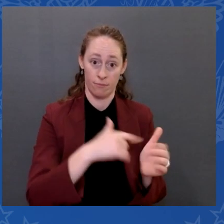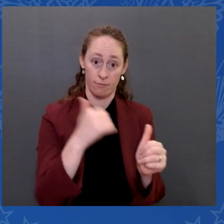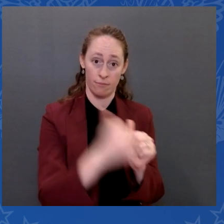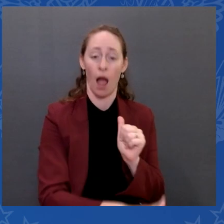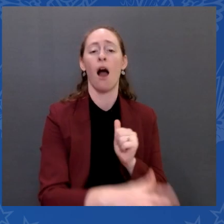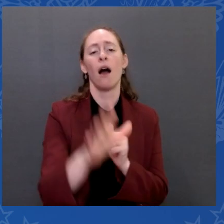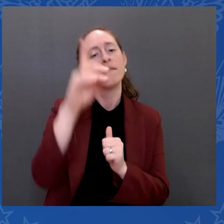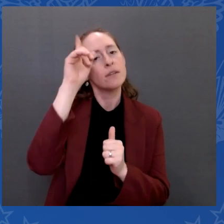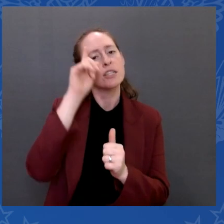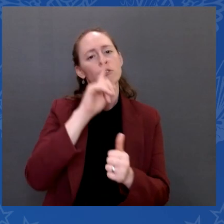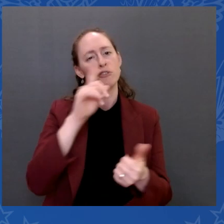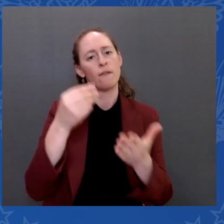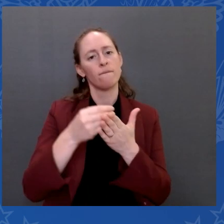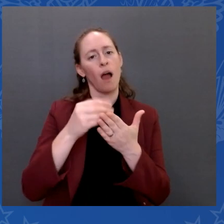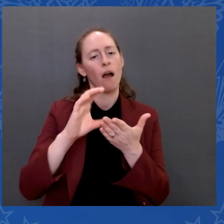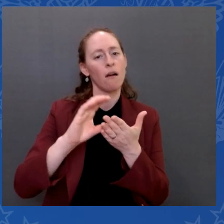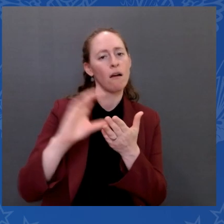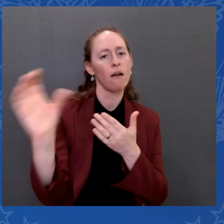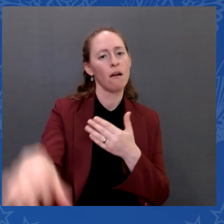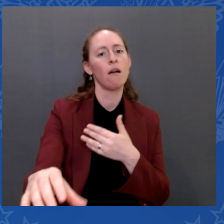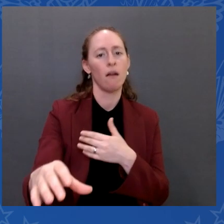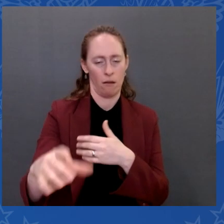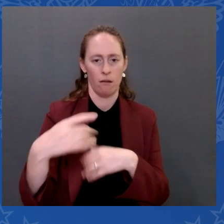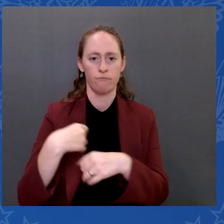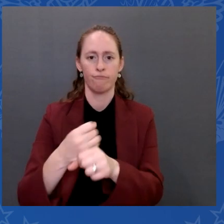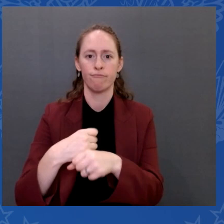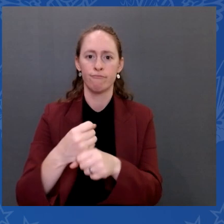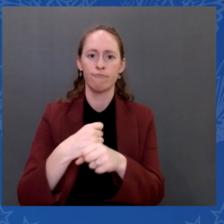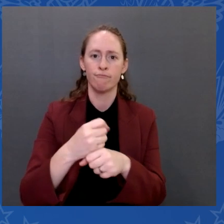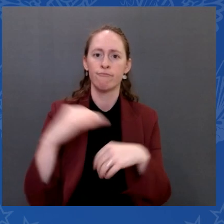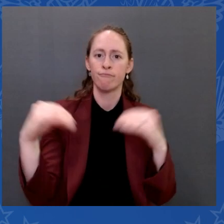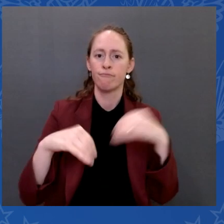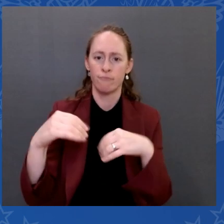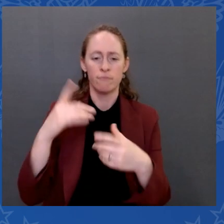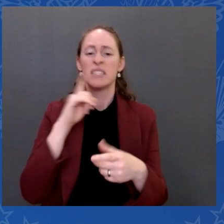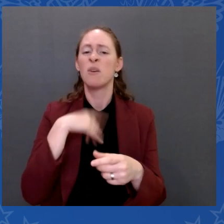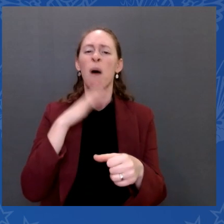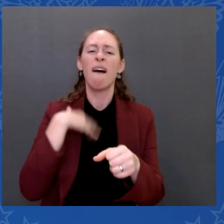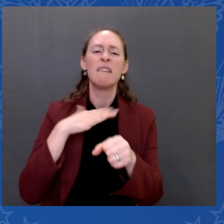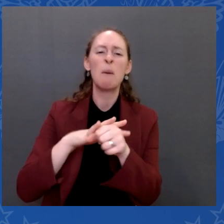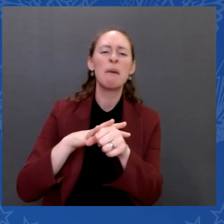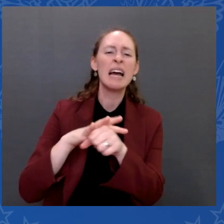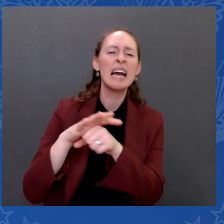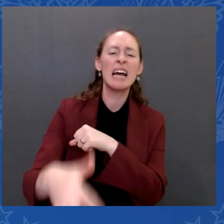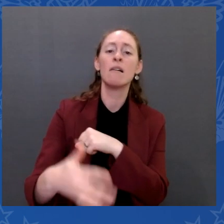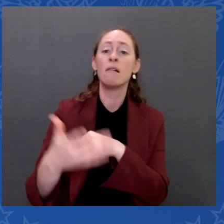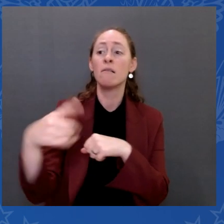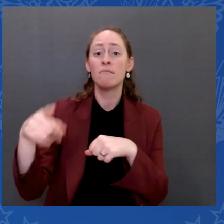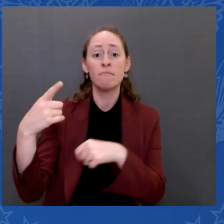for our defense, intelligence, and strategic sectors. The bottom line is that continuing our dependence